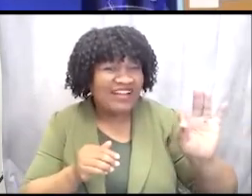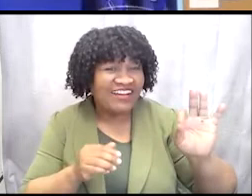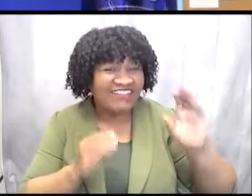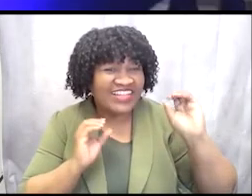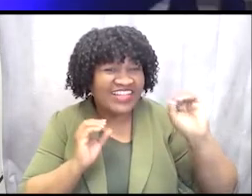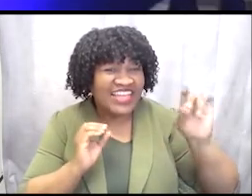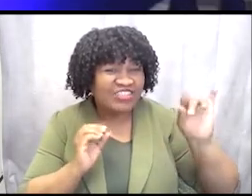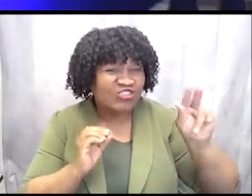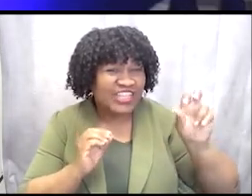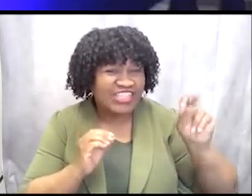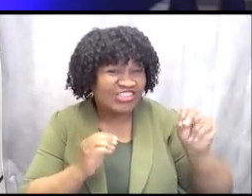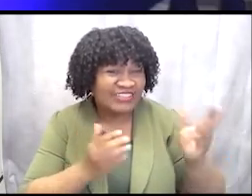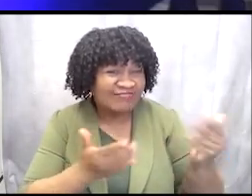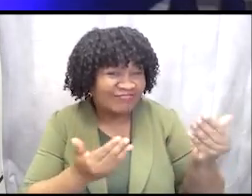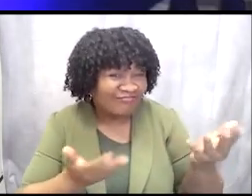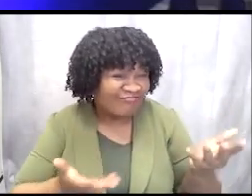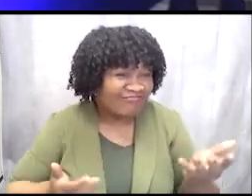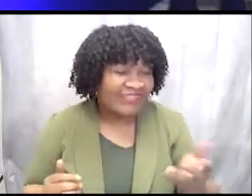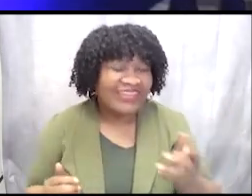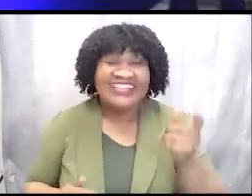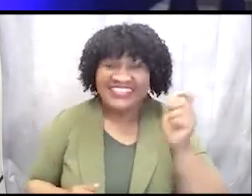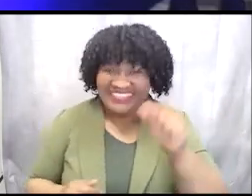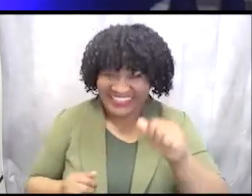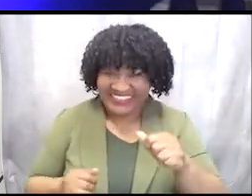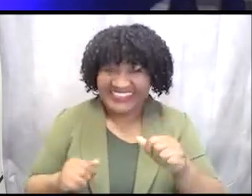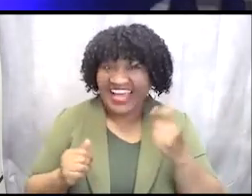Yeah, so I'm just finishing my fourth week.